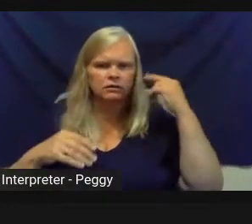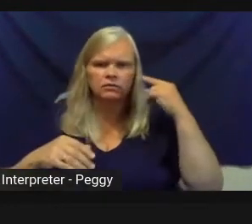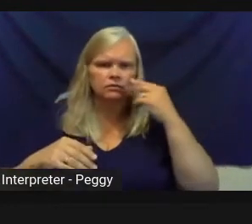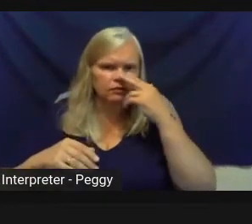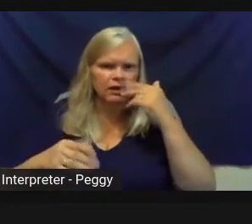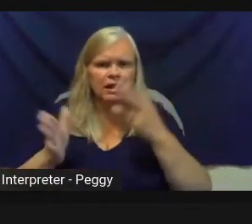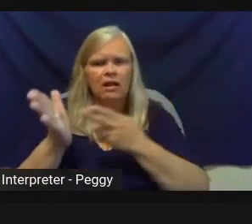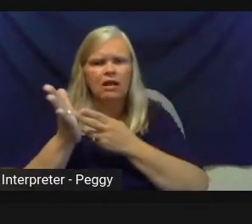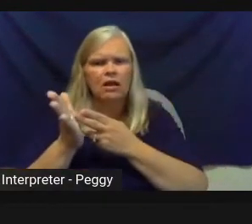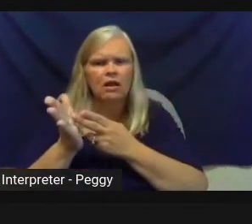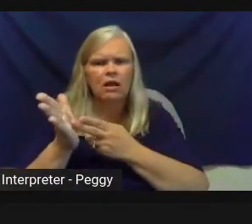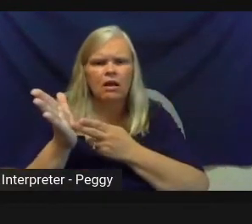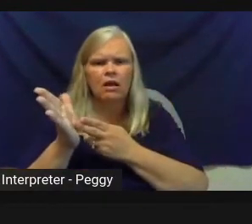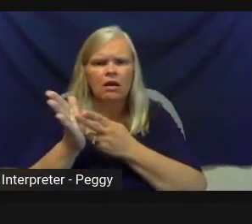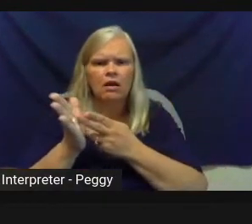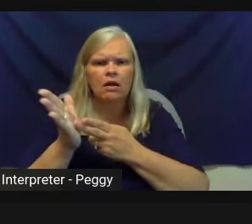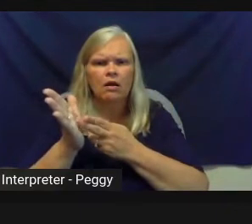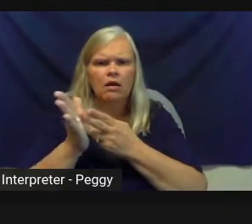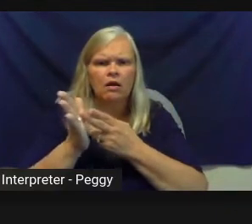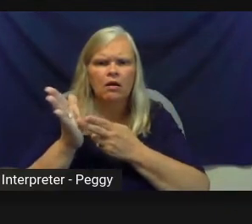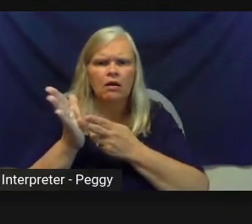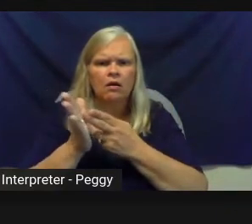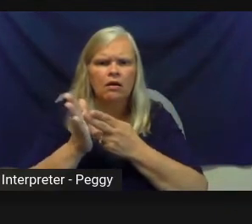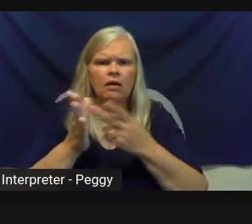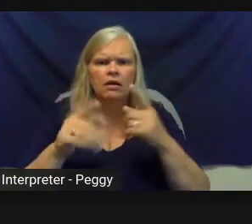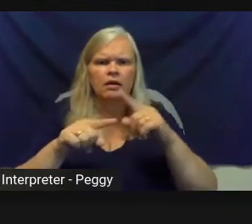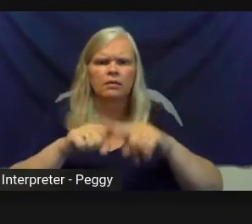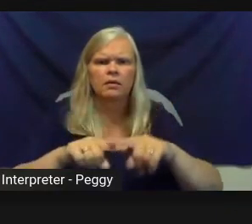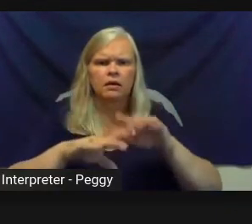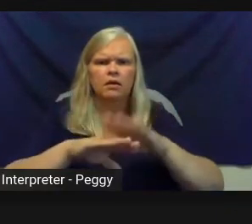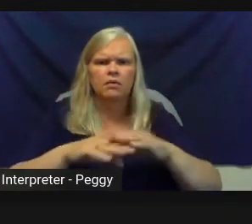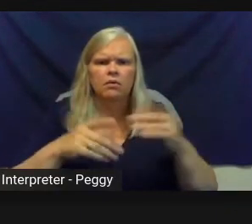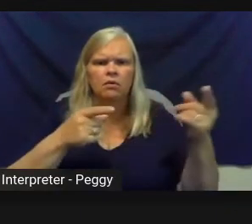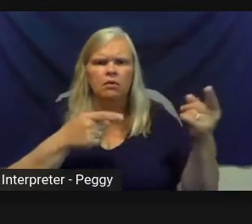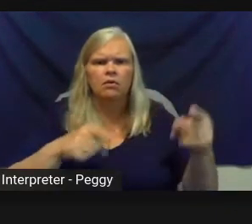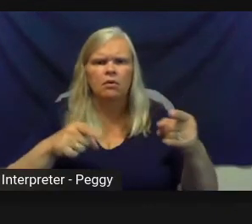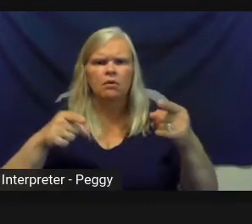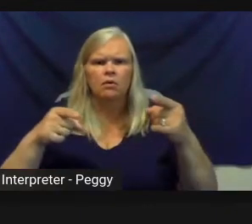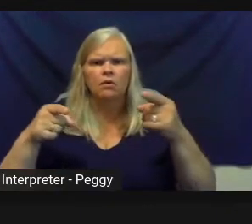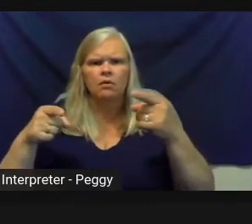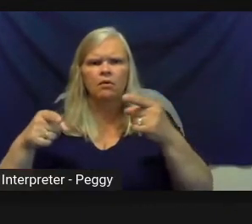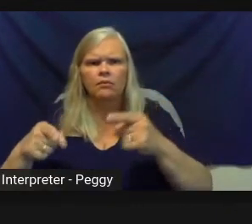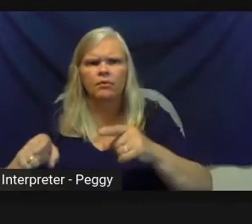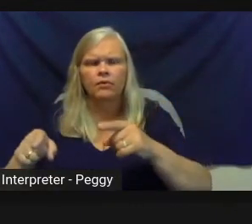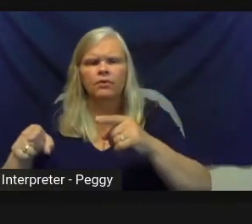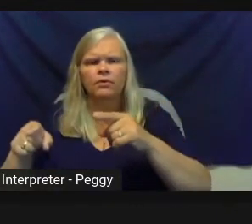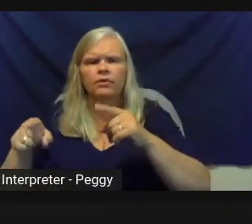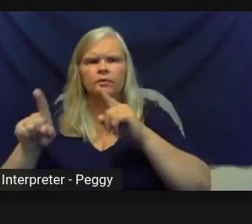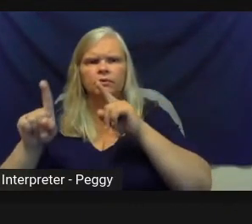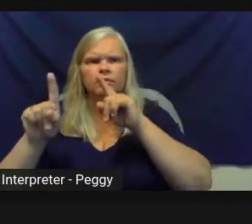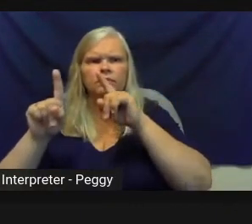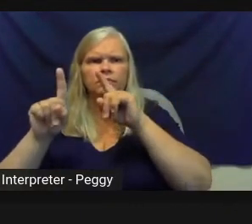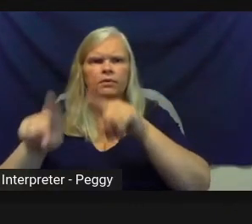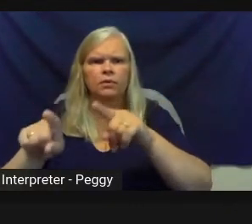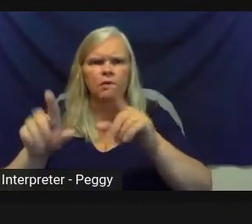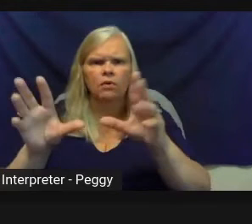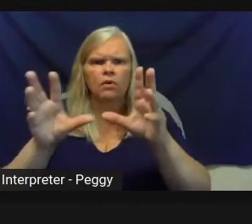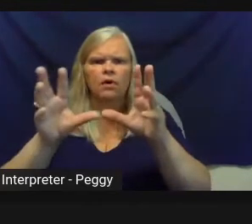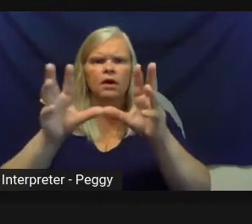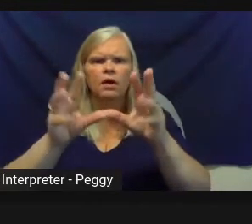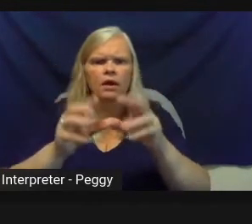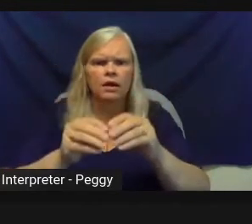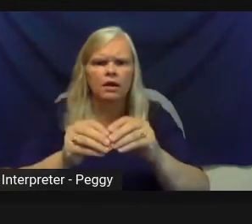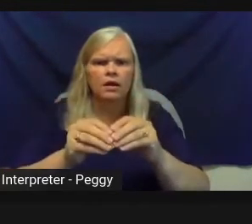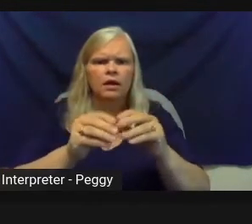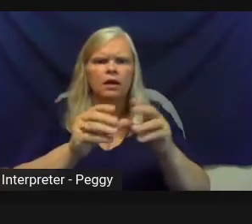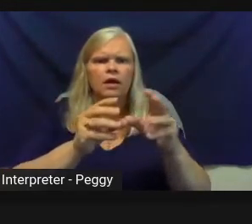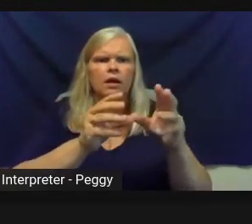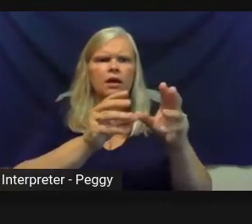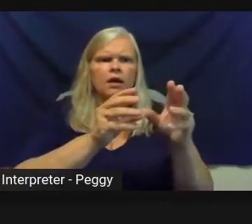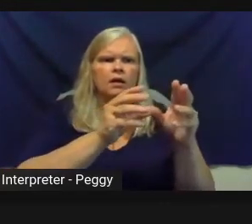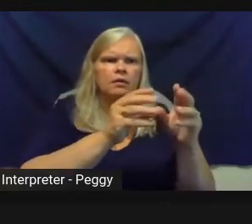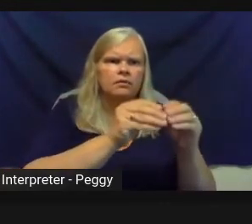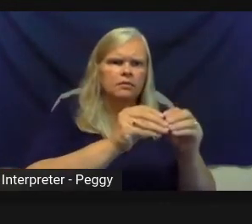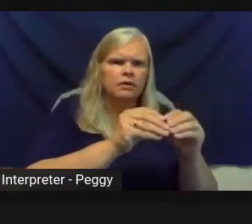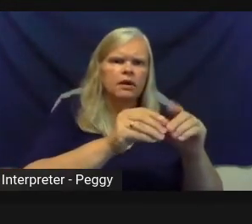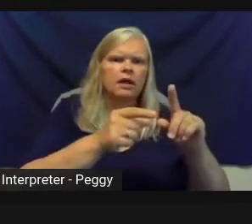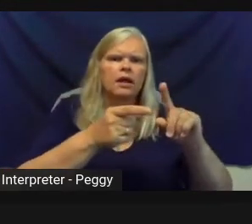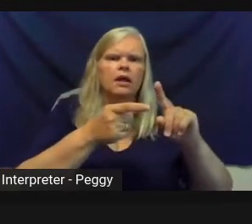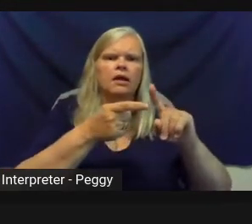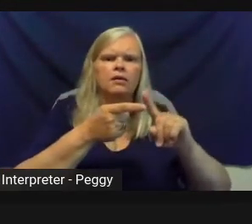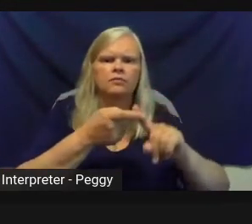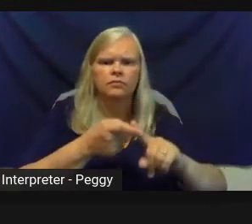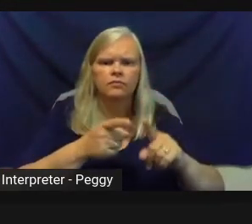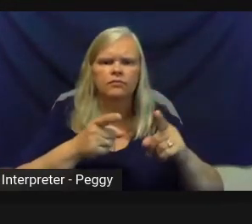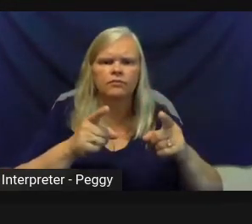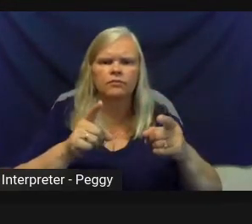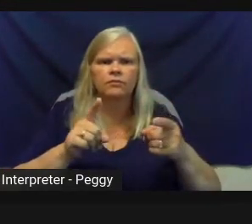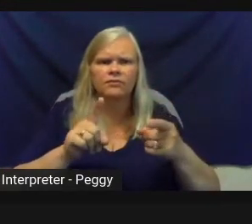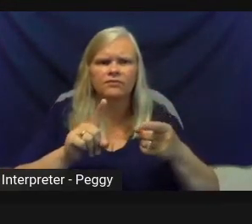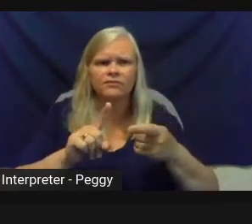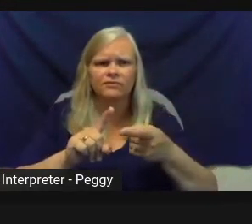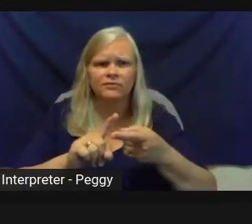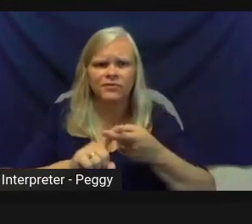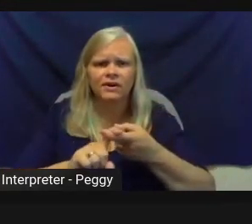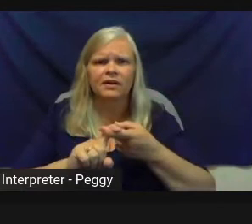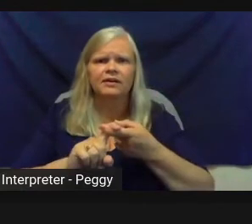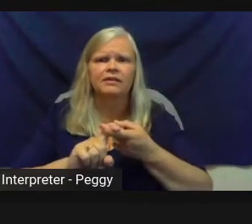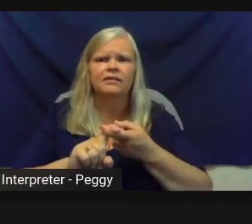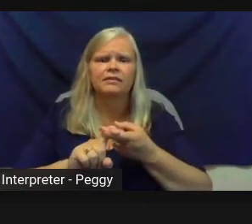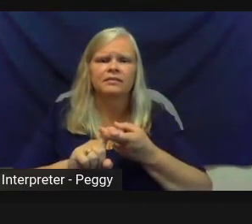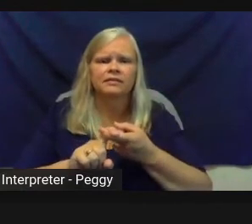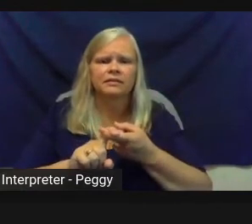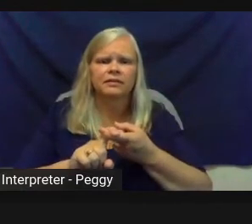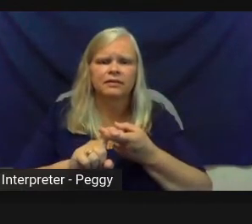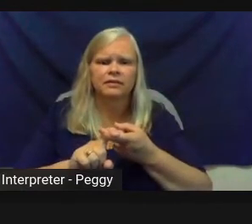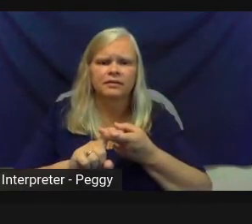following what (Indiscernible) you know, to be one of